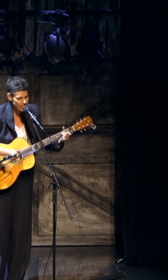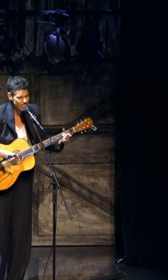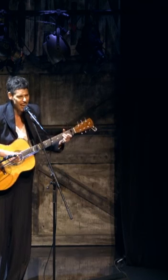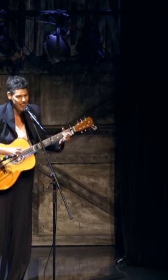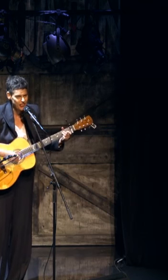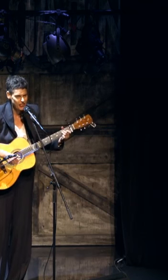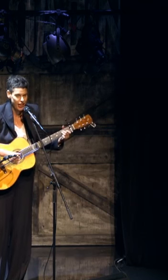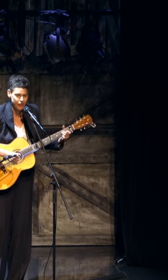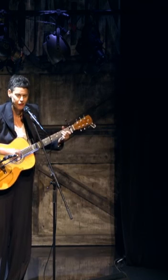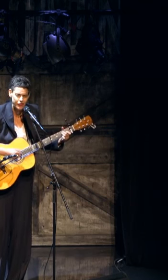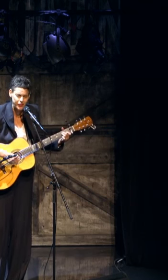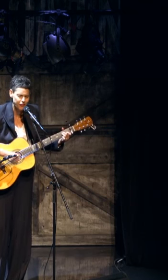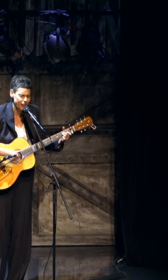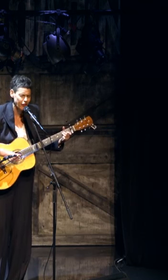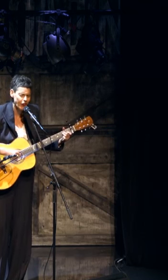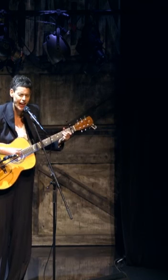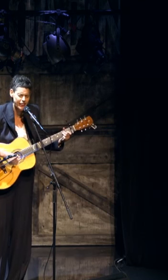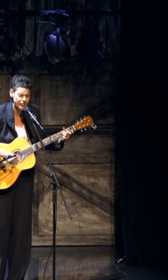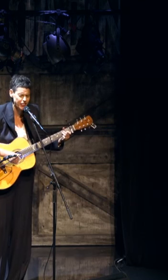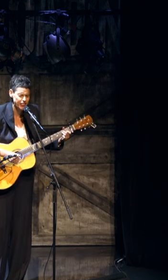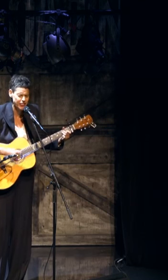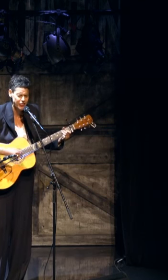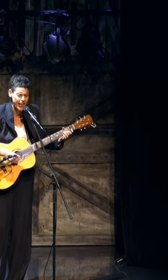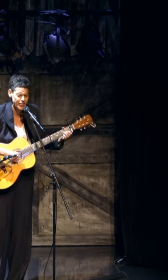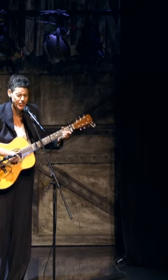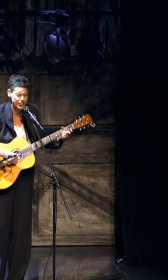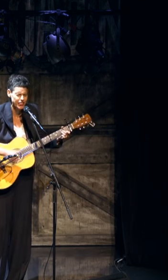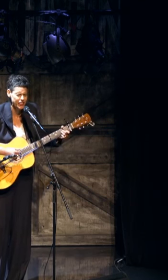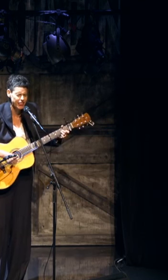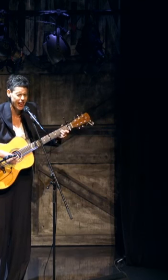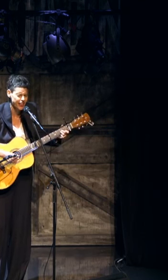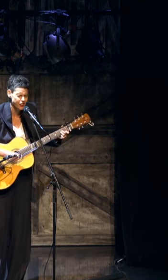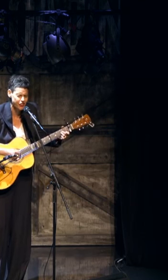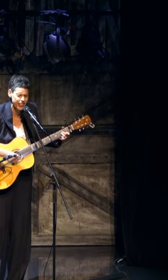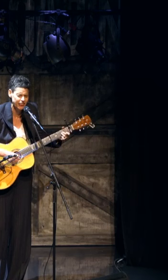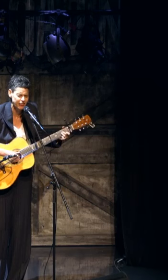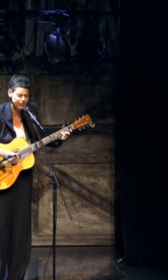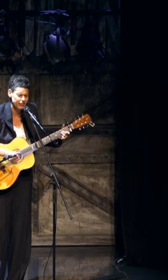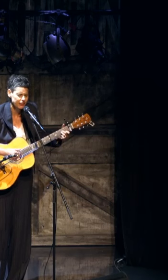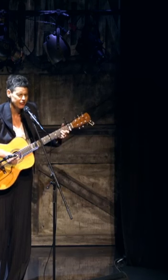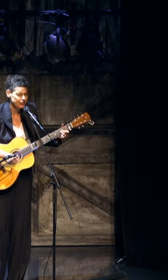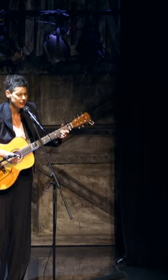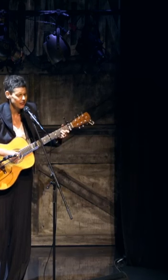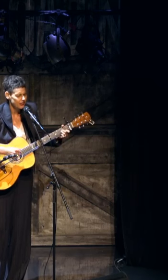# Tired and full of uncried tears I still can't shed